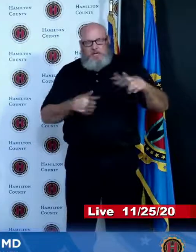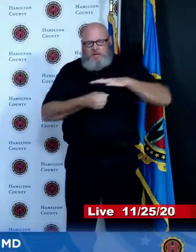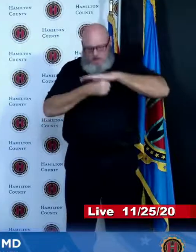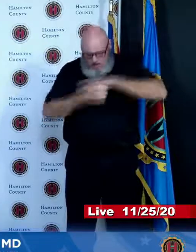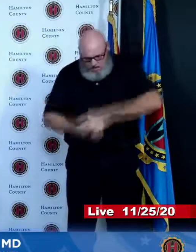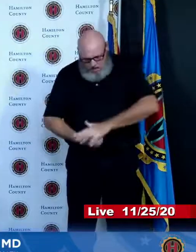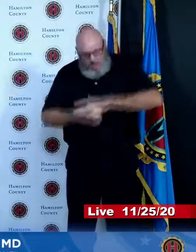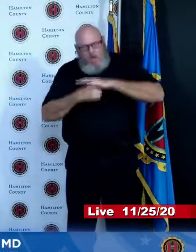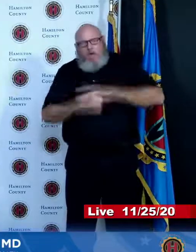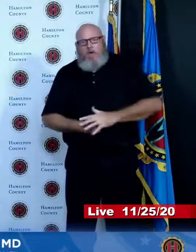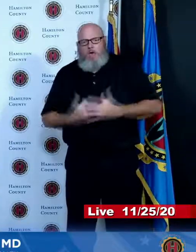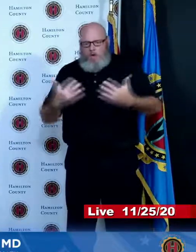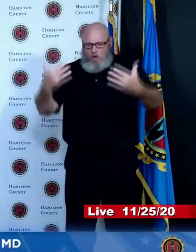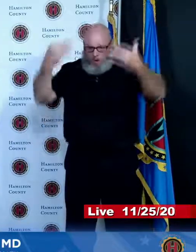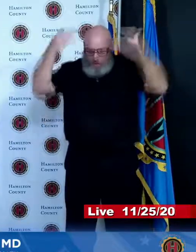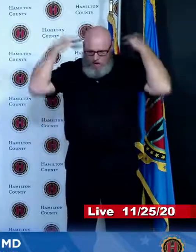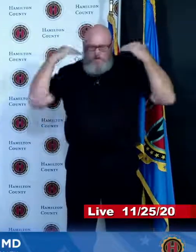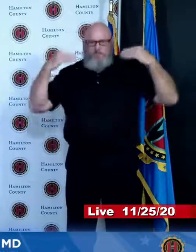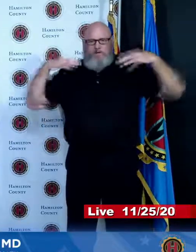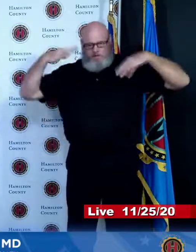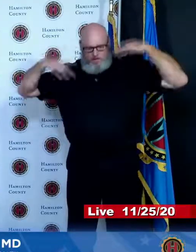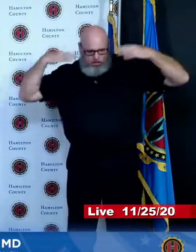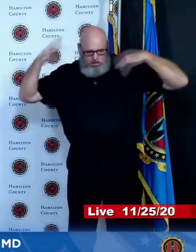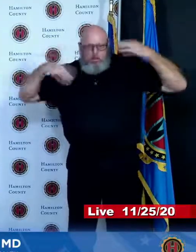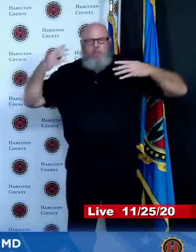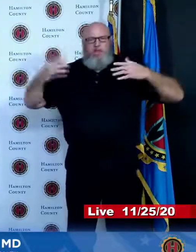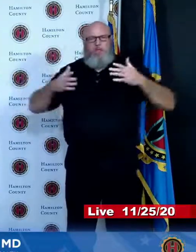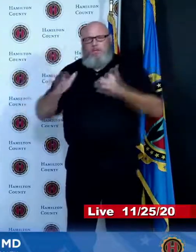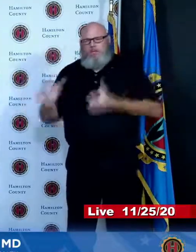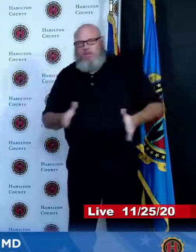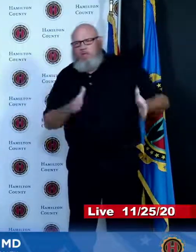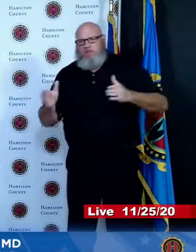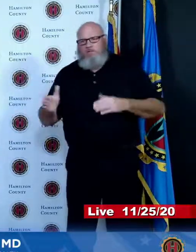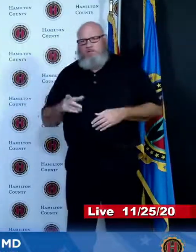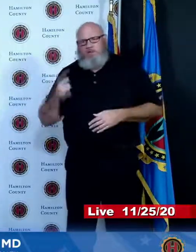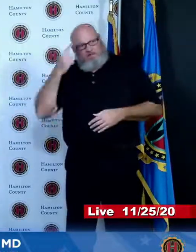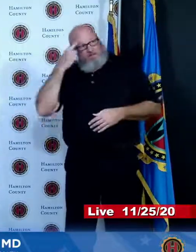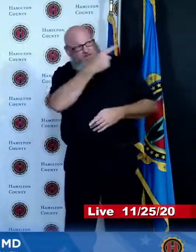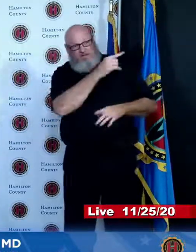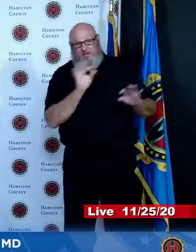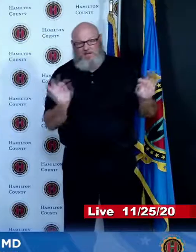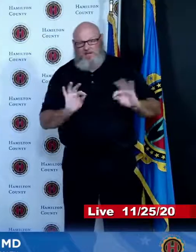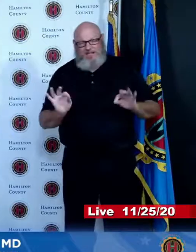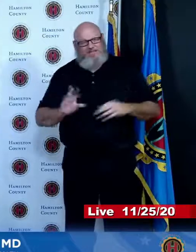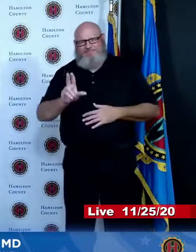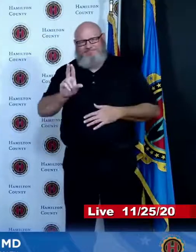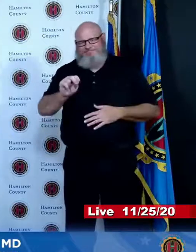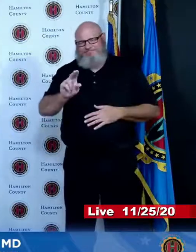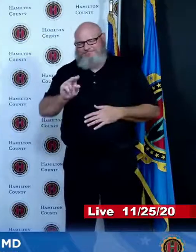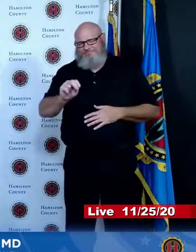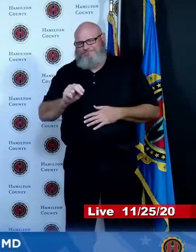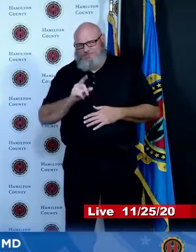because the the hospitalizations are delayed right so after you have a lot of public meeting and